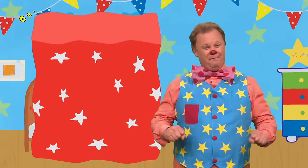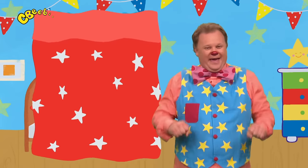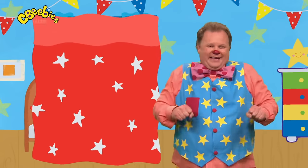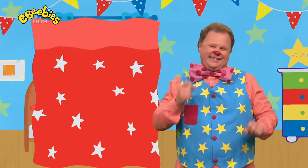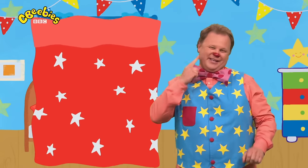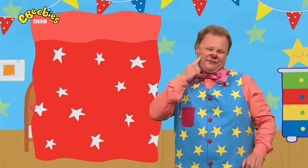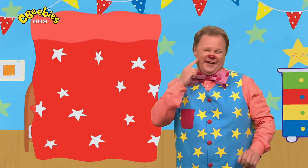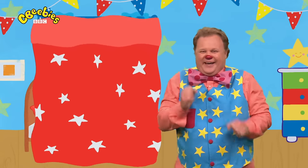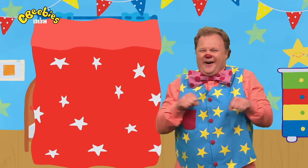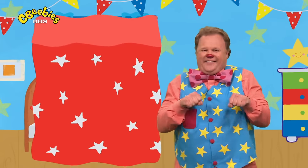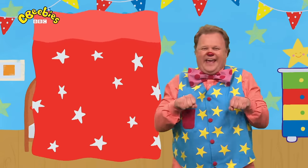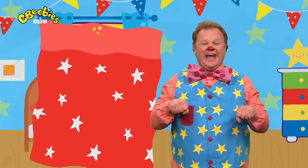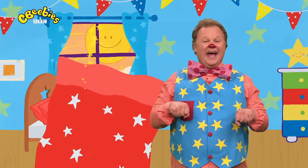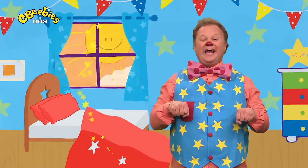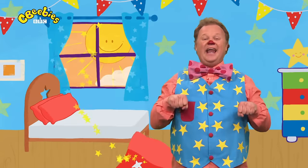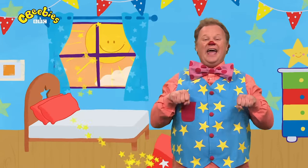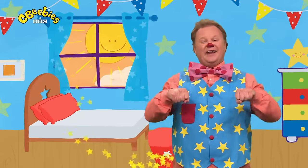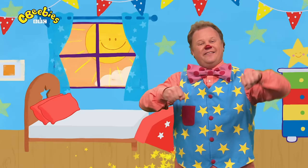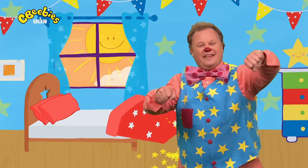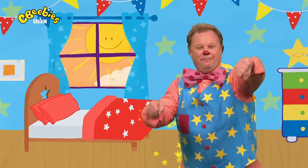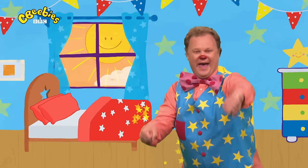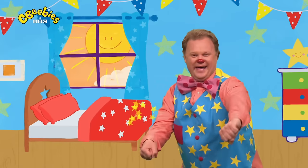make it soft and cozy and lay it onto the bed